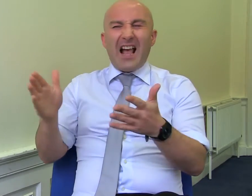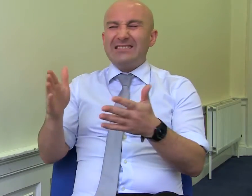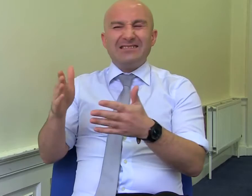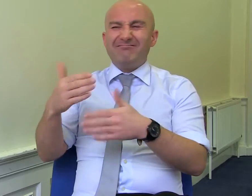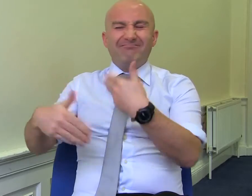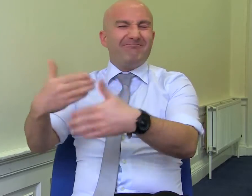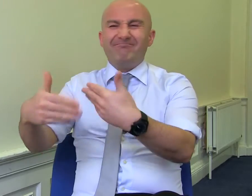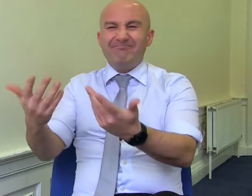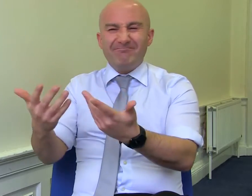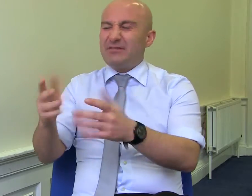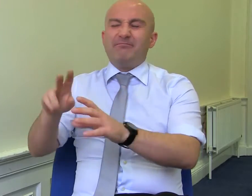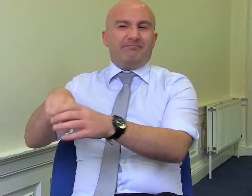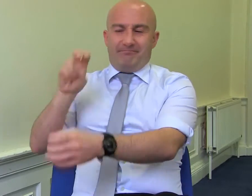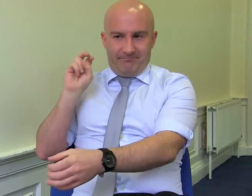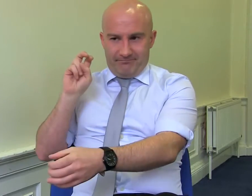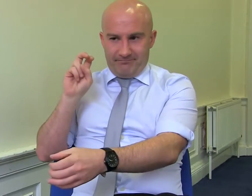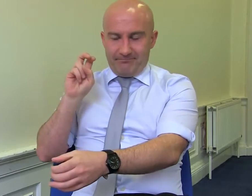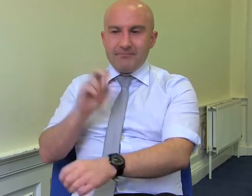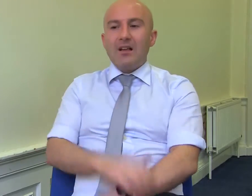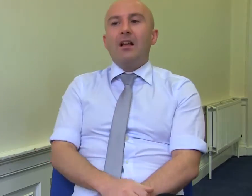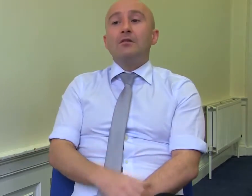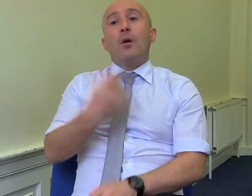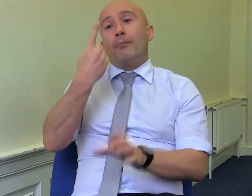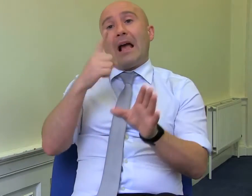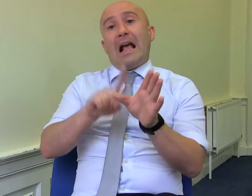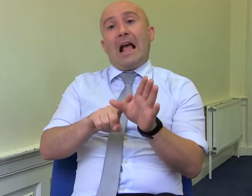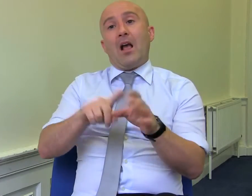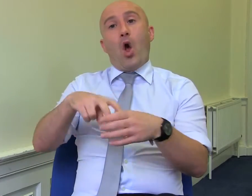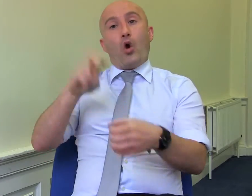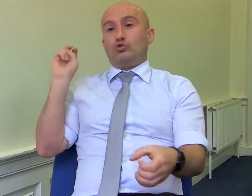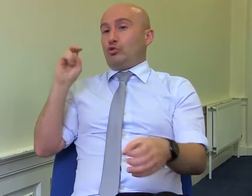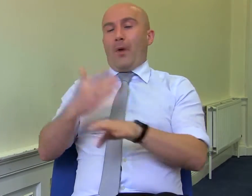but it didn’t work out, and then I took a year out of work,